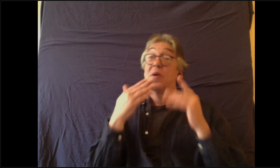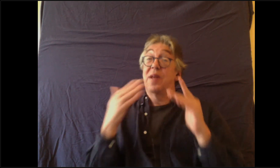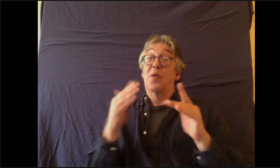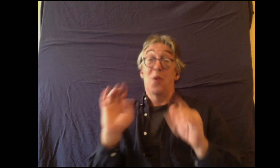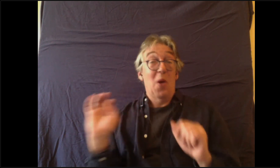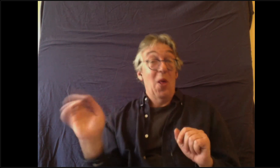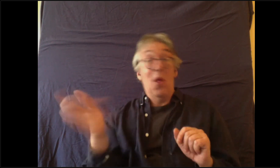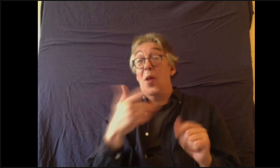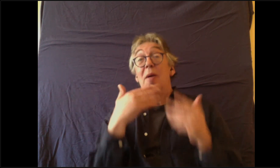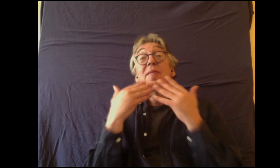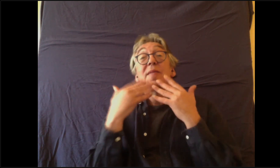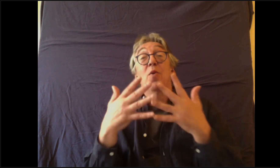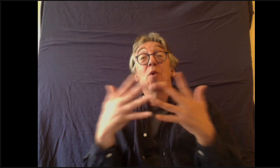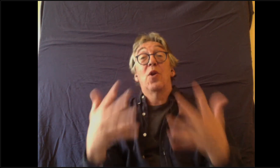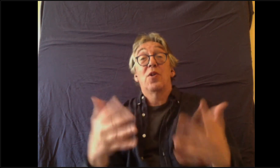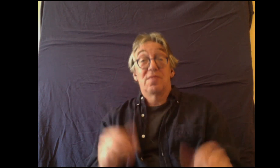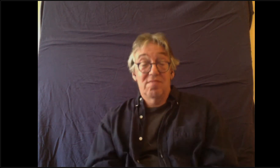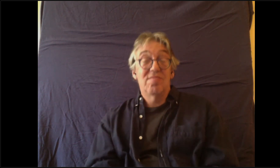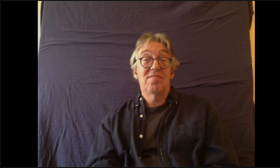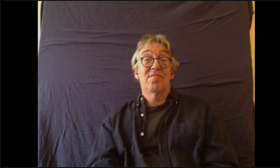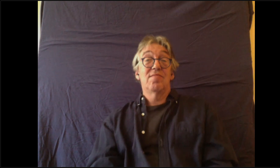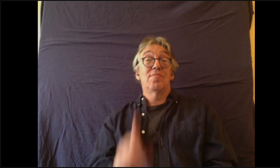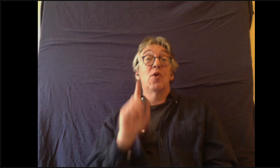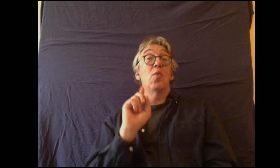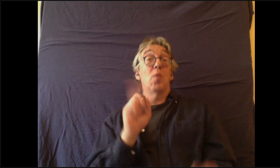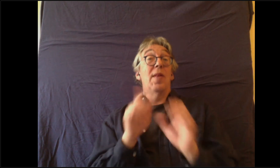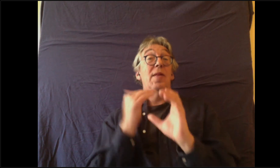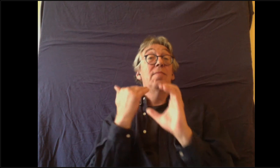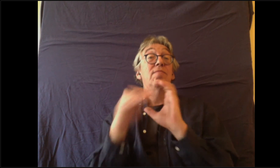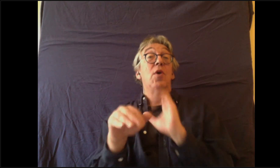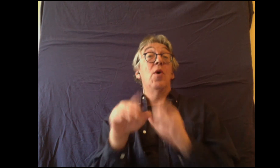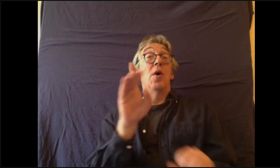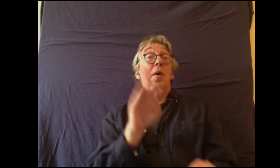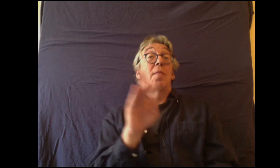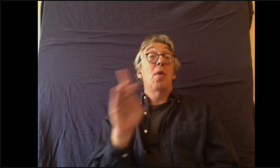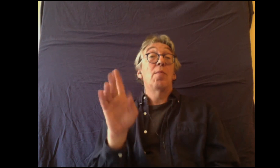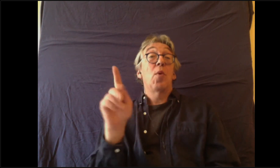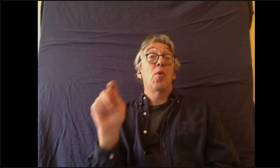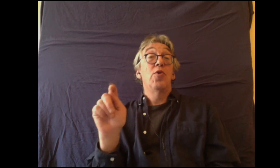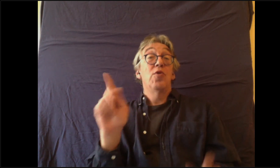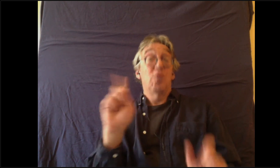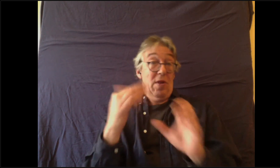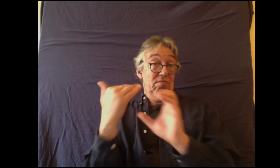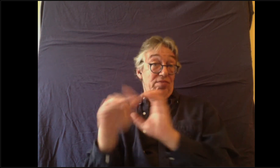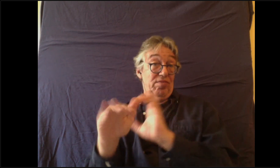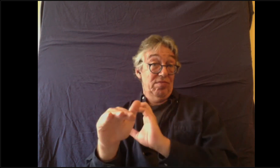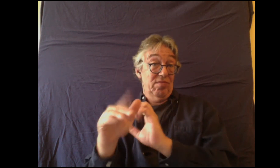Thank you. We'll send you the powerpoint presentation and the summary of the webinar and the video.